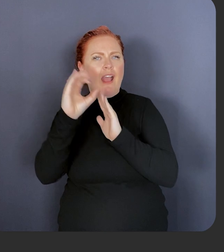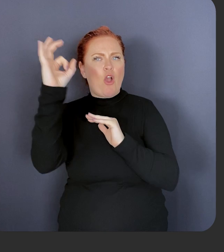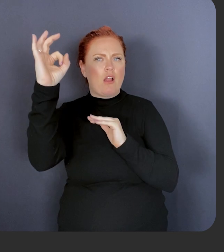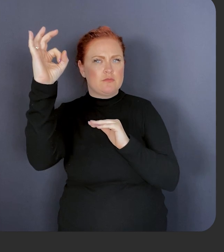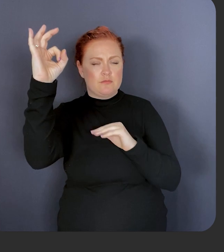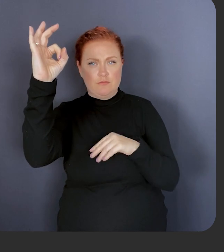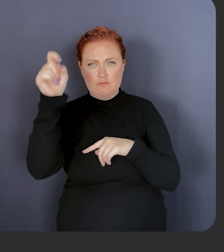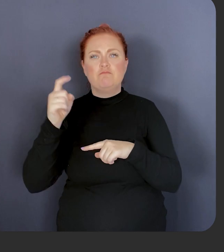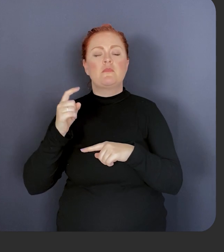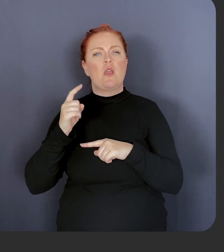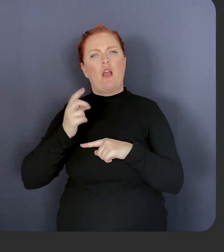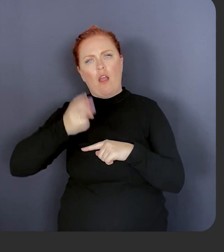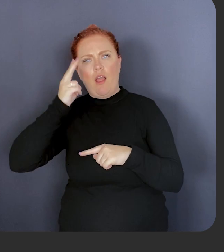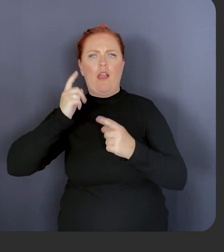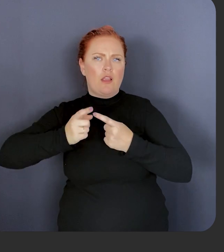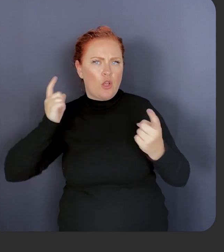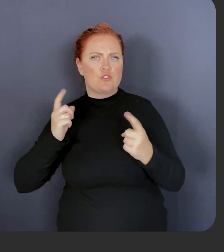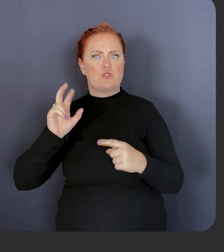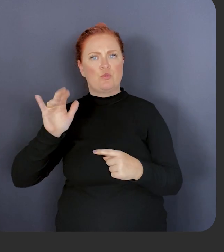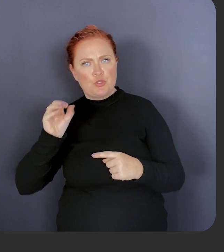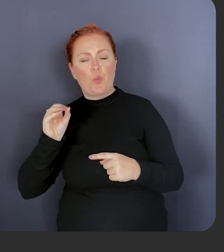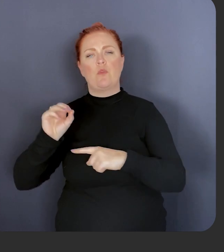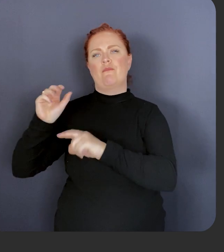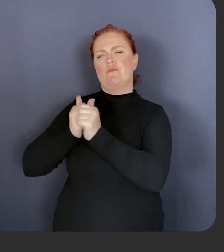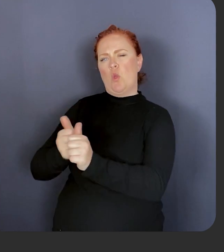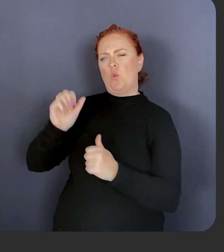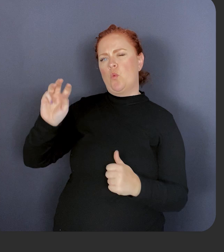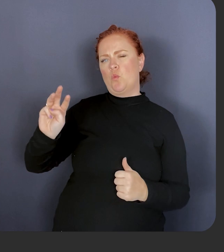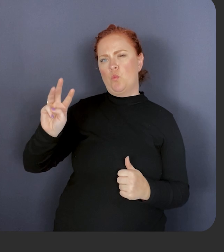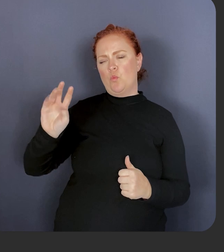to make sure that it had the highest possible contrast ratio and met WCAG guidelines.